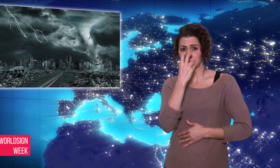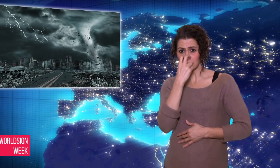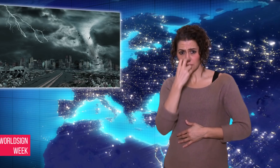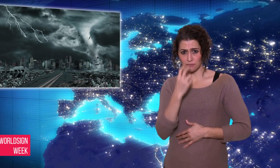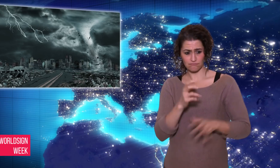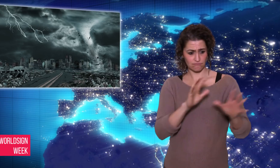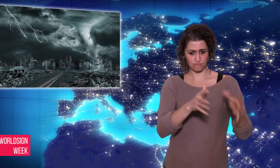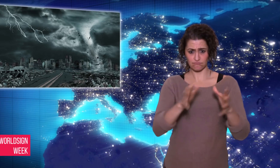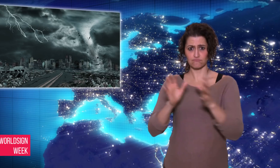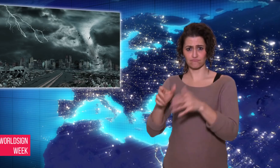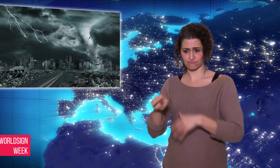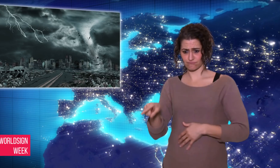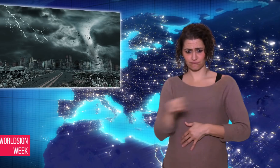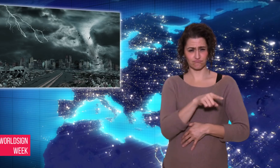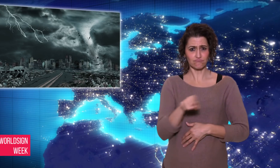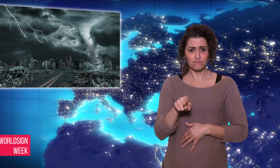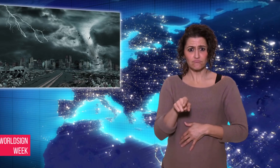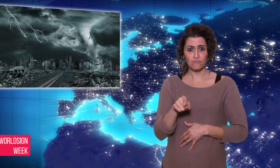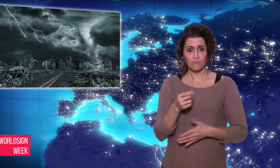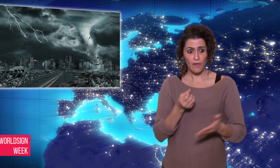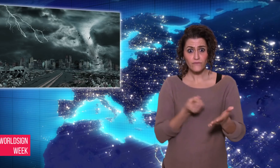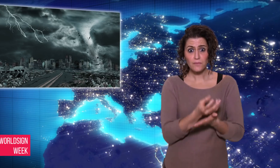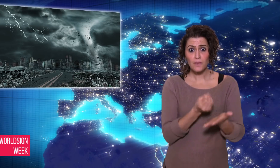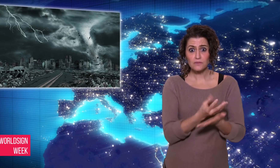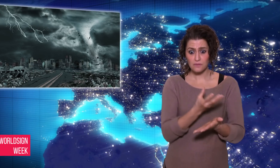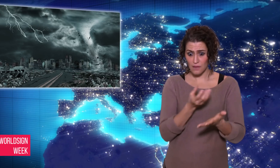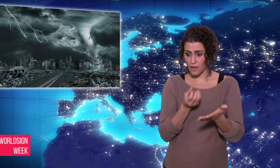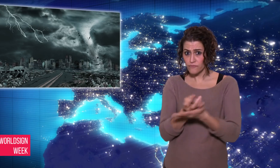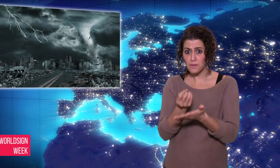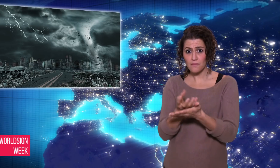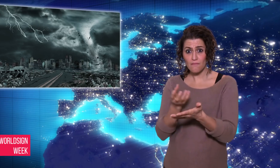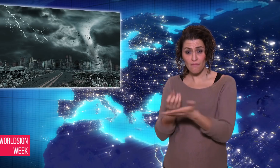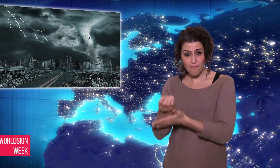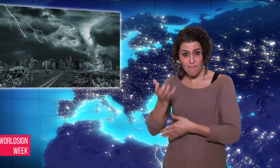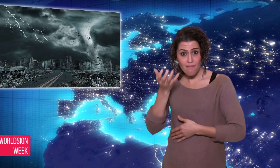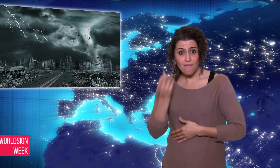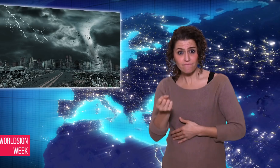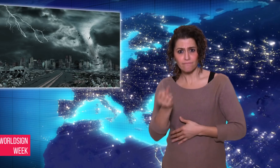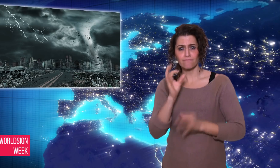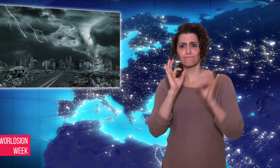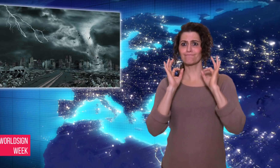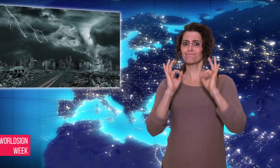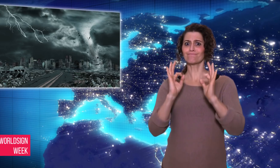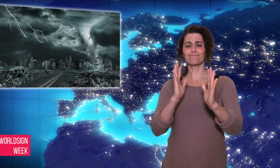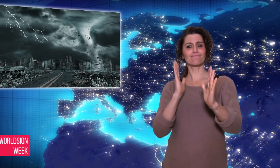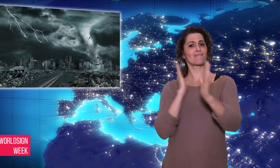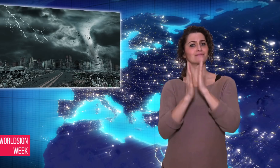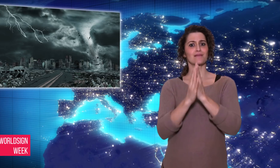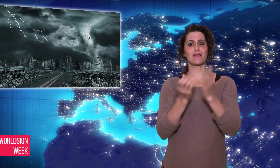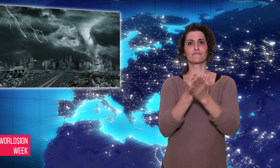citizens, no systems exist to